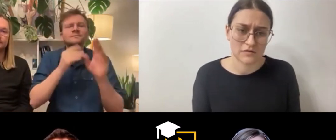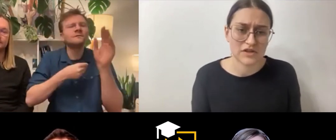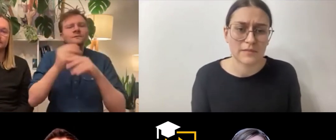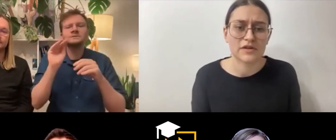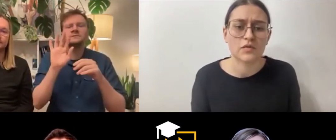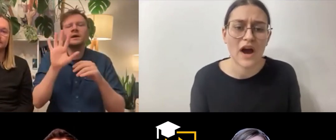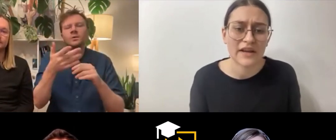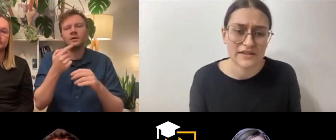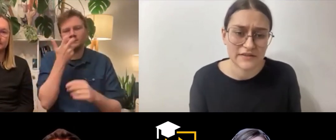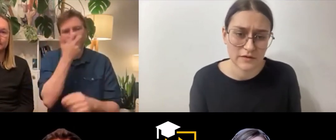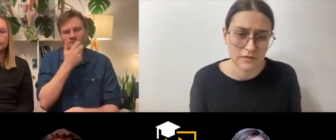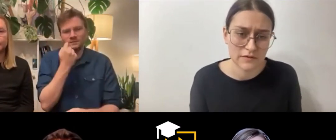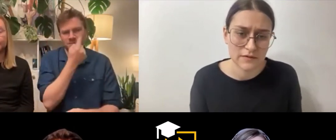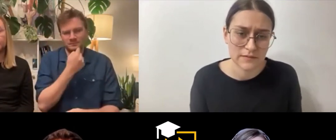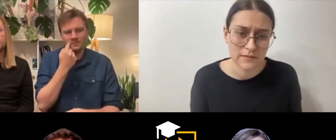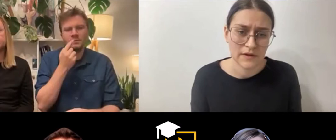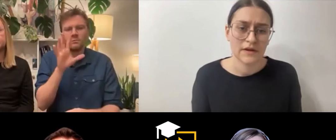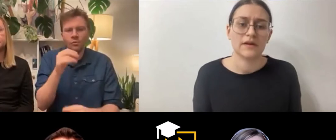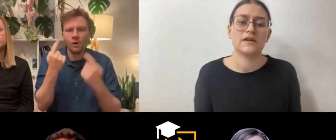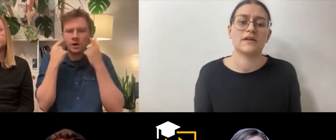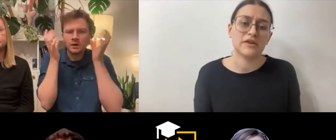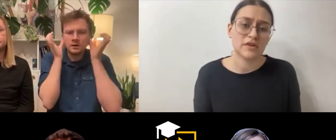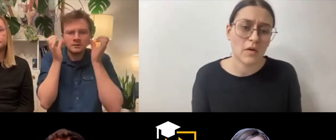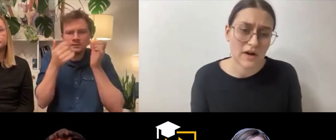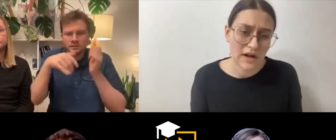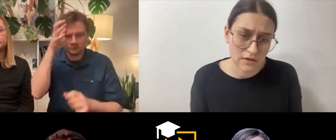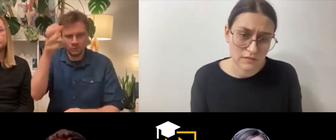Using the oral method, she taught me to listen to sounds.